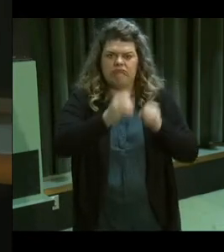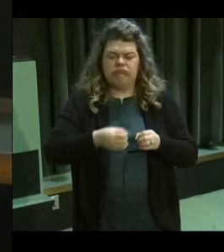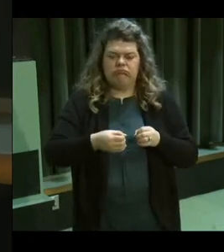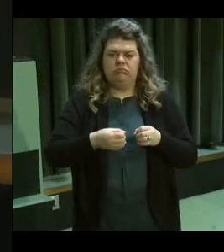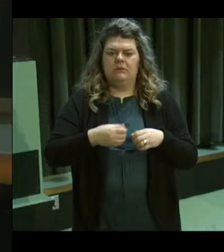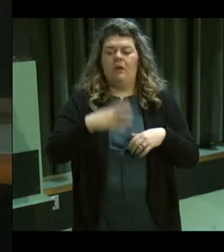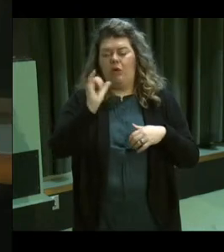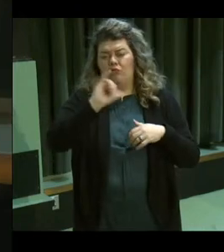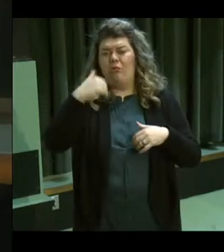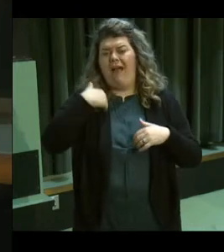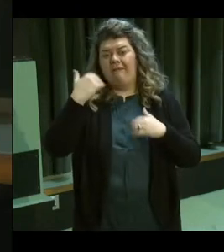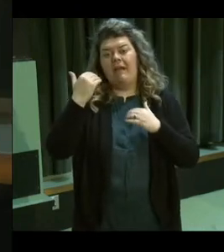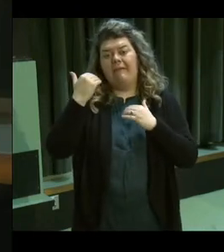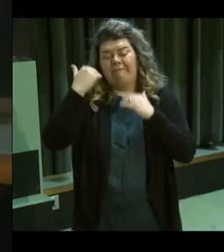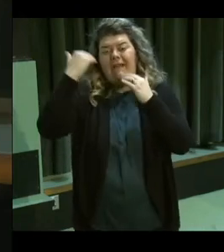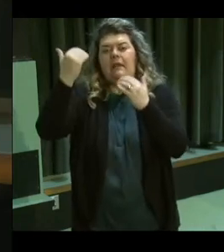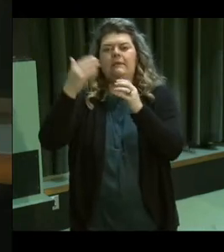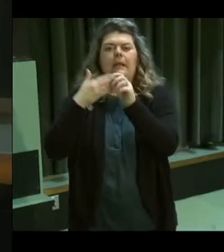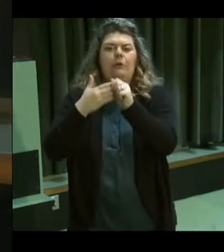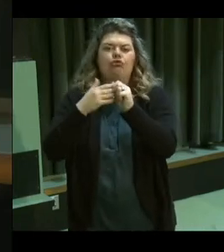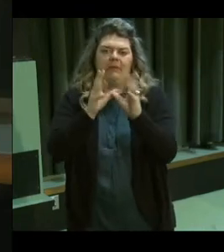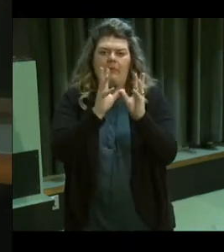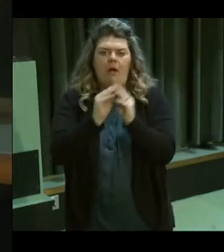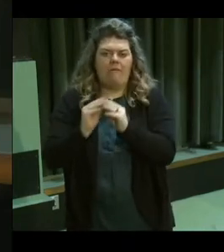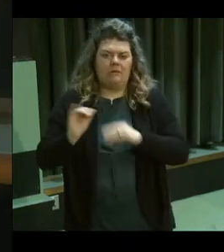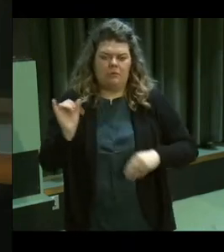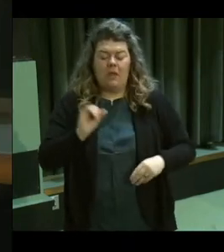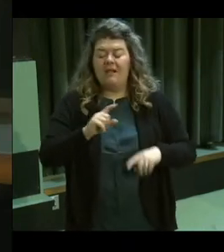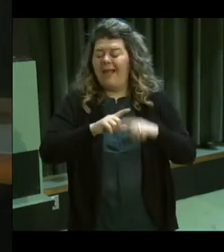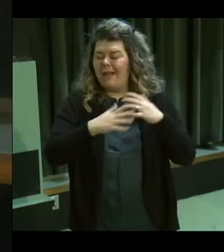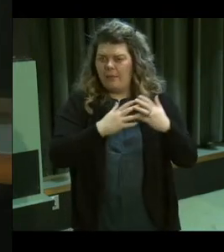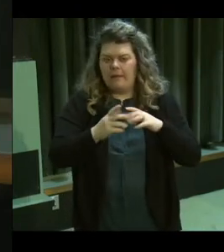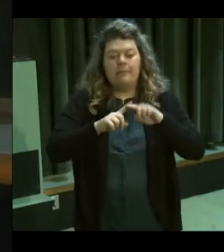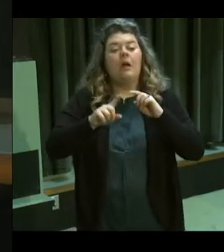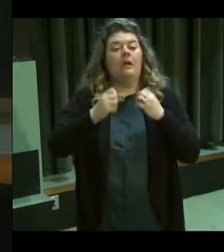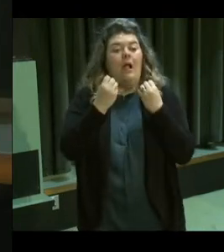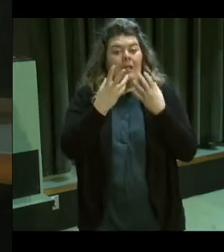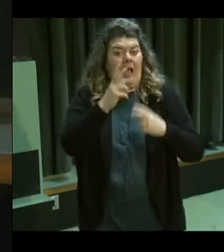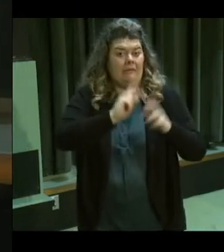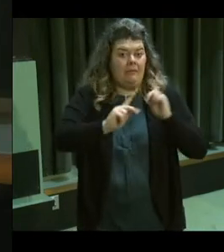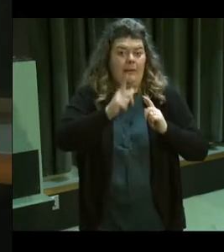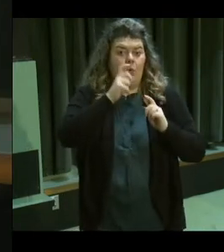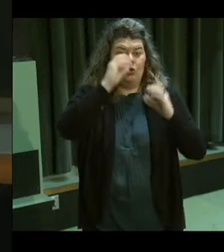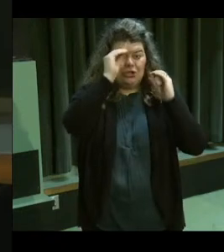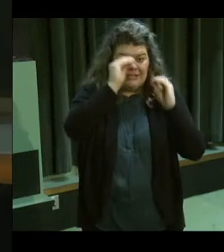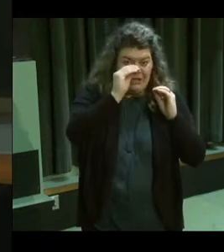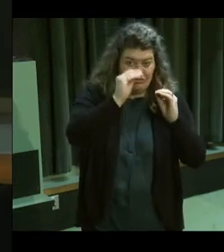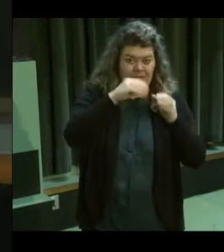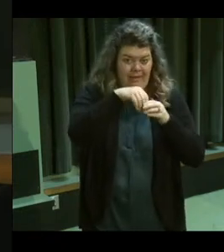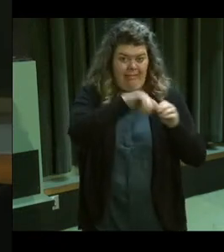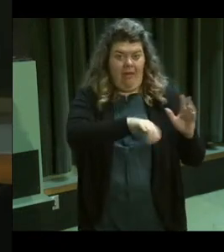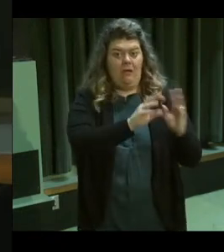leadership conference where, you